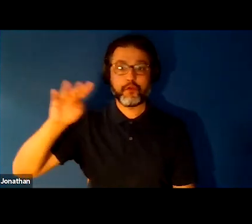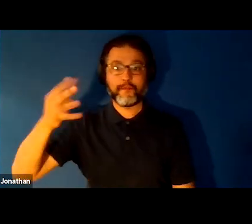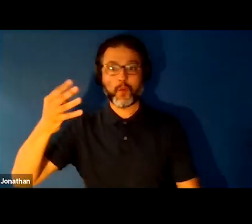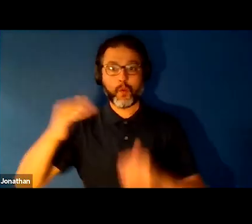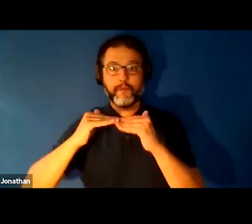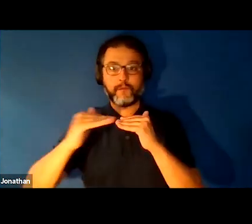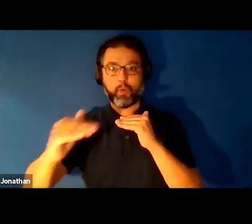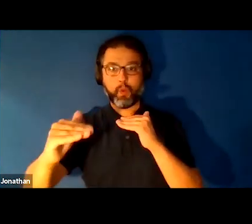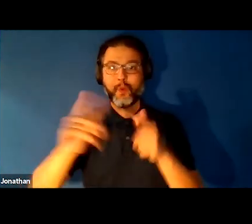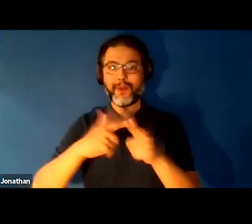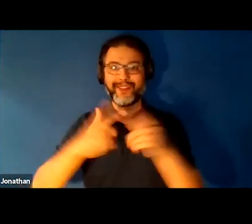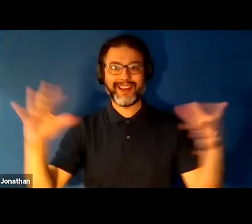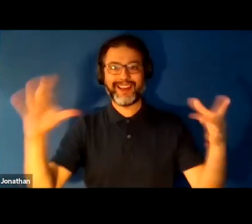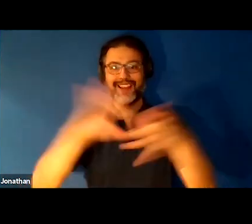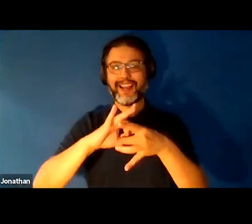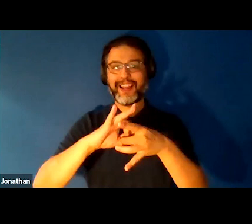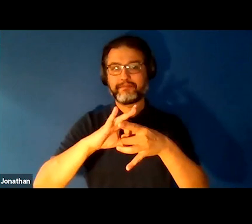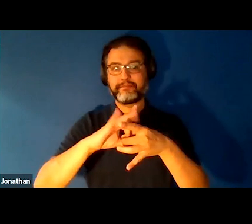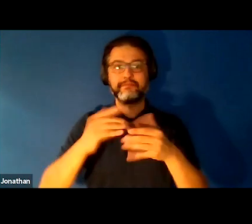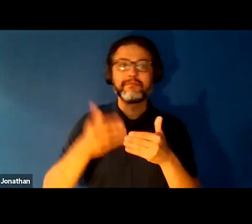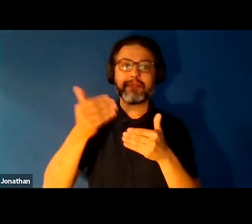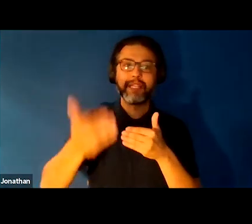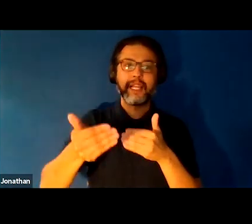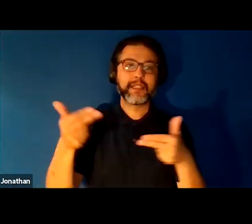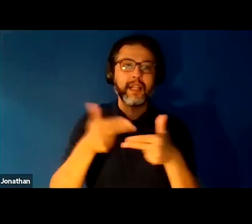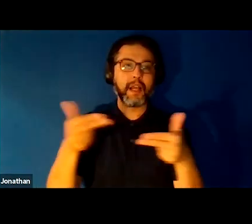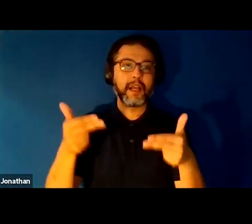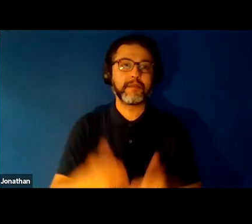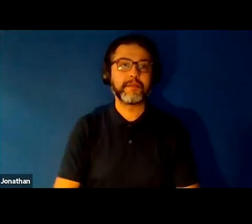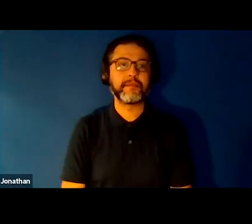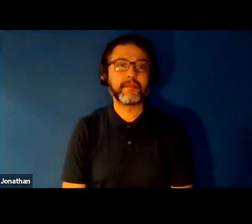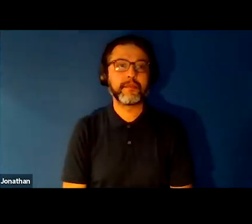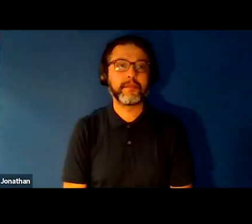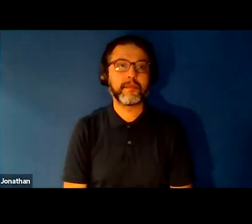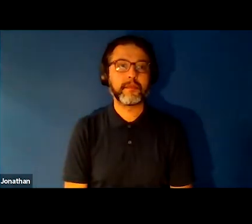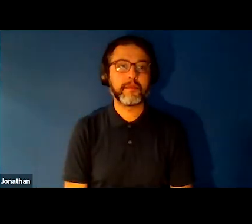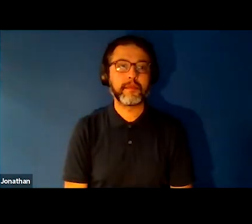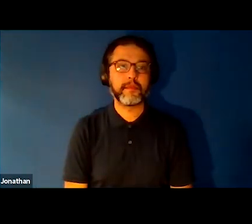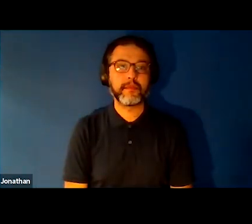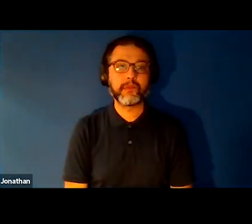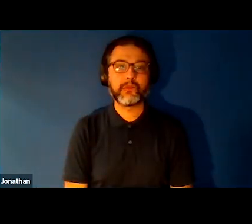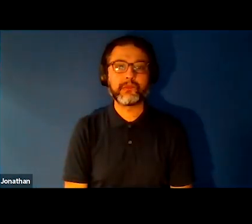Next slide.